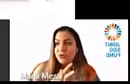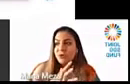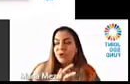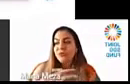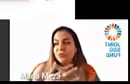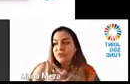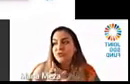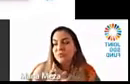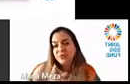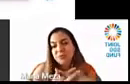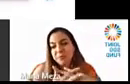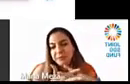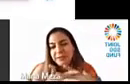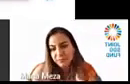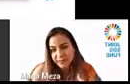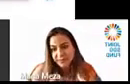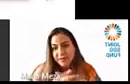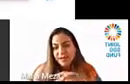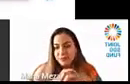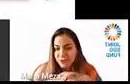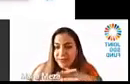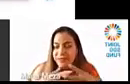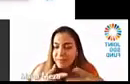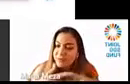control of resources and services by women, we want us to obviously